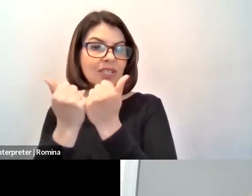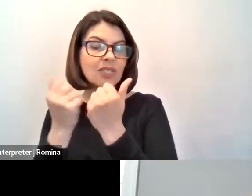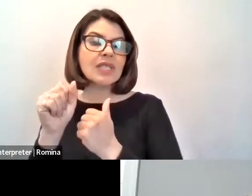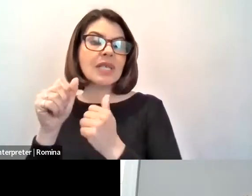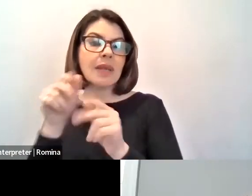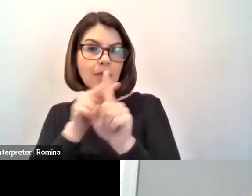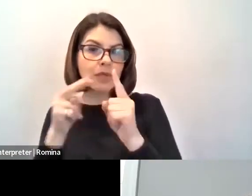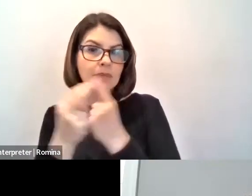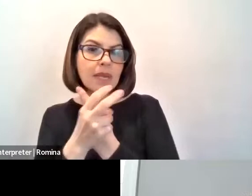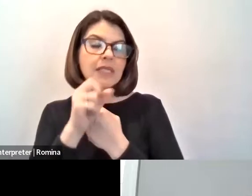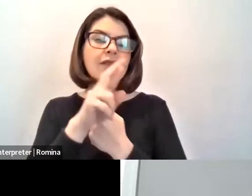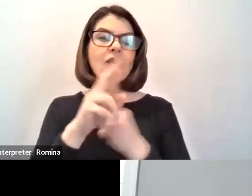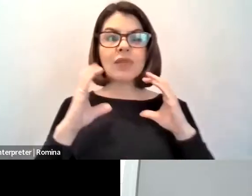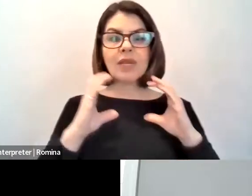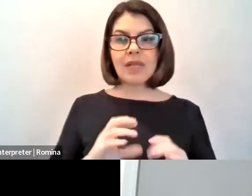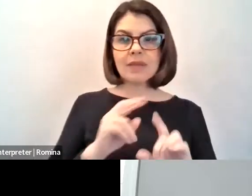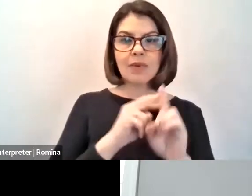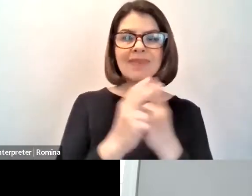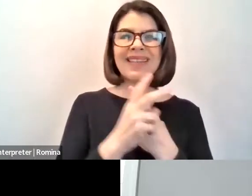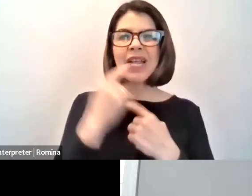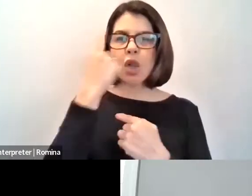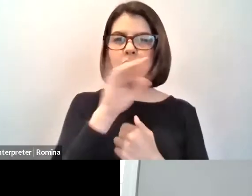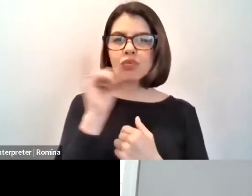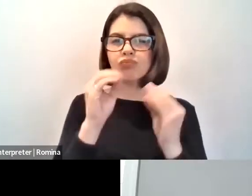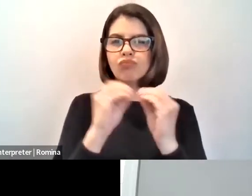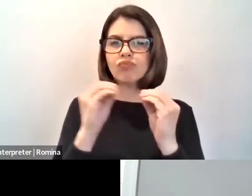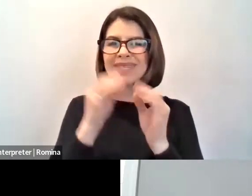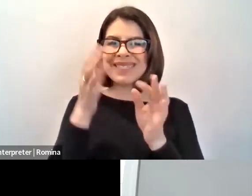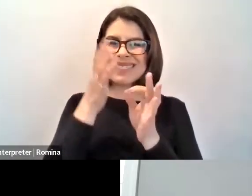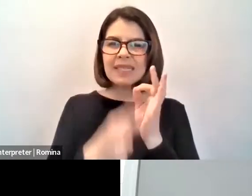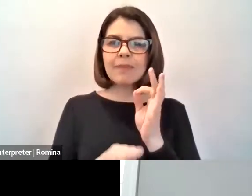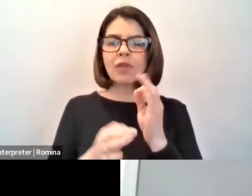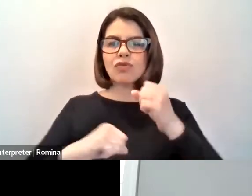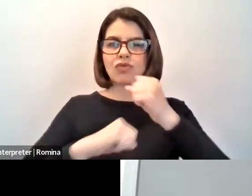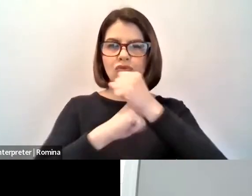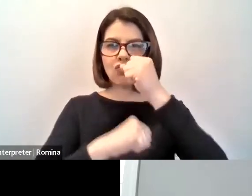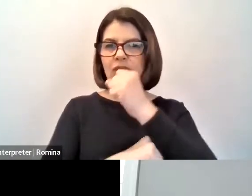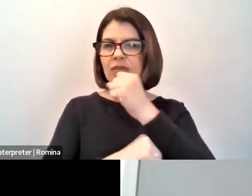it's a simpler structure 'cause it's going to be kinda the same no matter where it's going